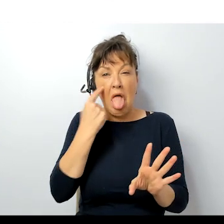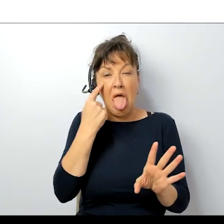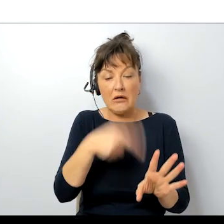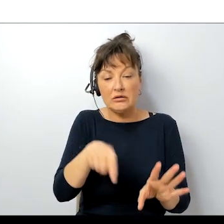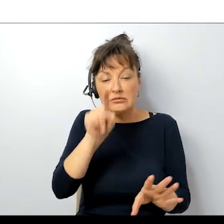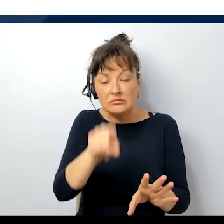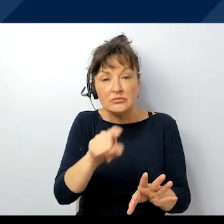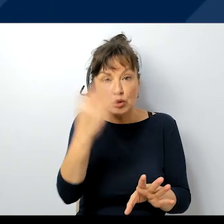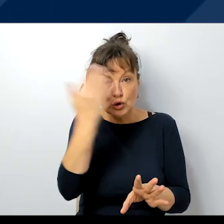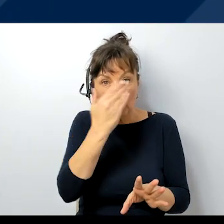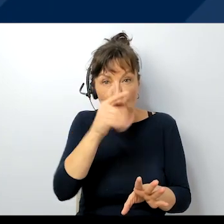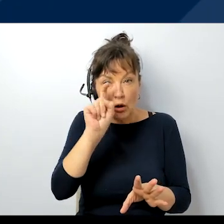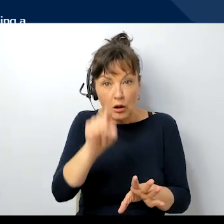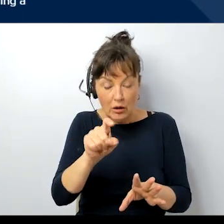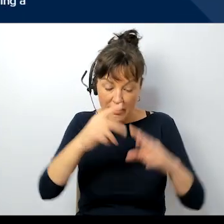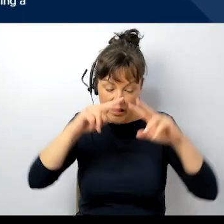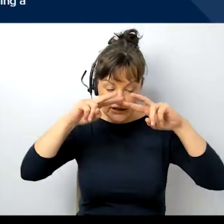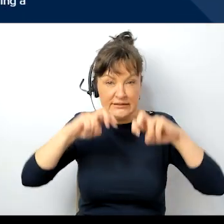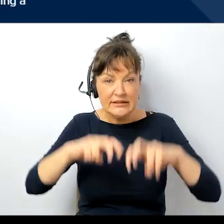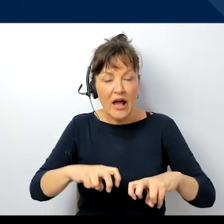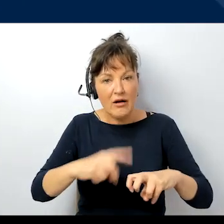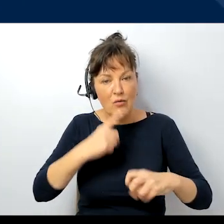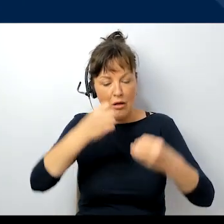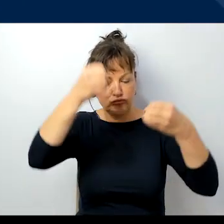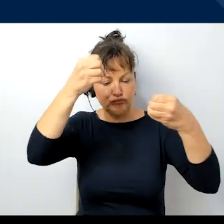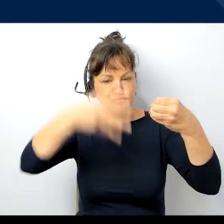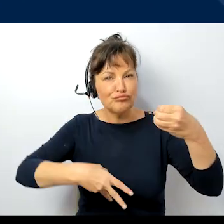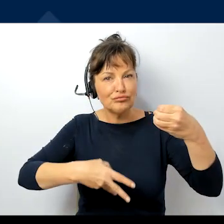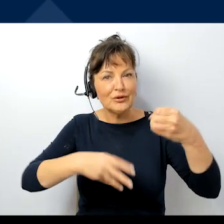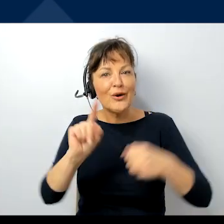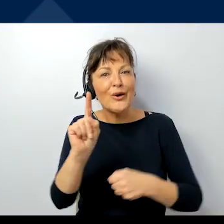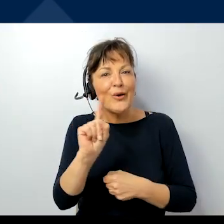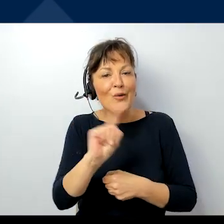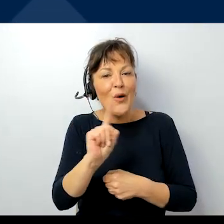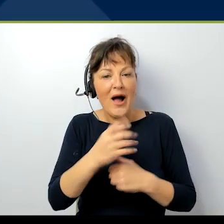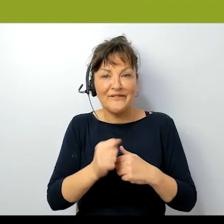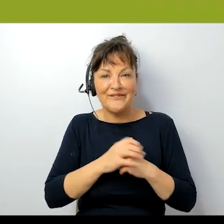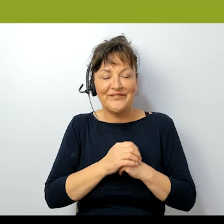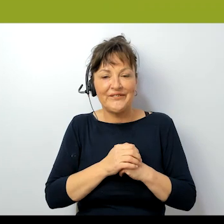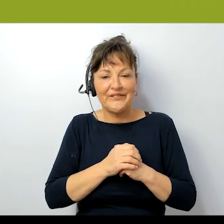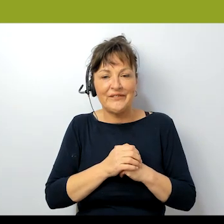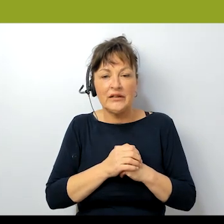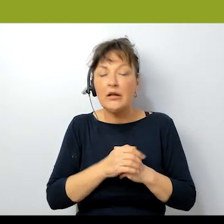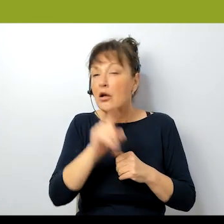two years duration. Select their school and the school you are due to start and click on search.